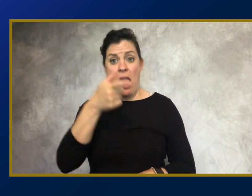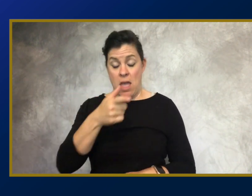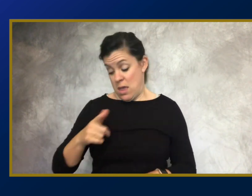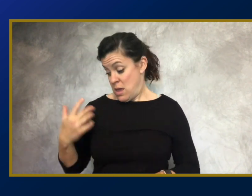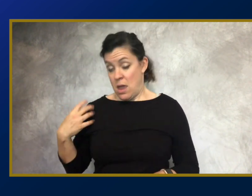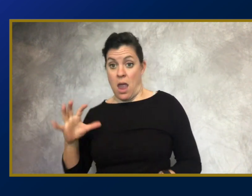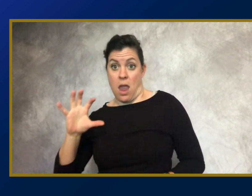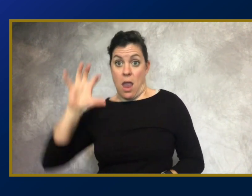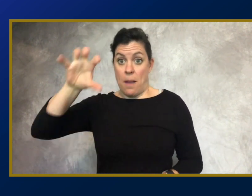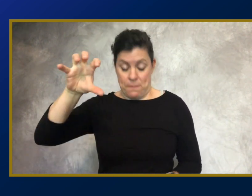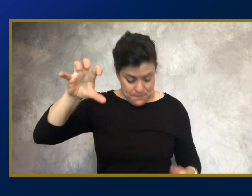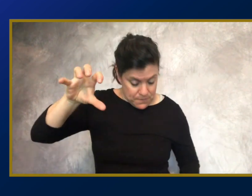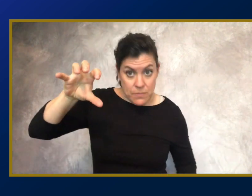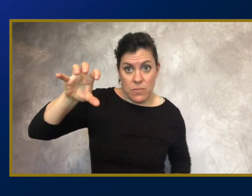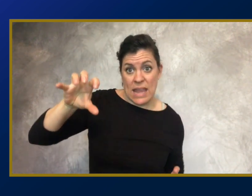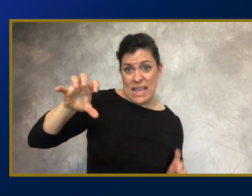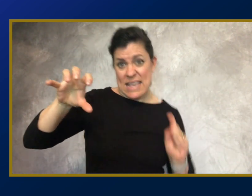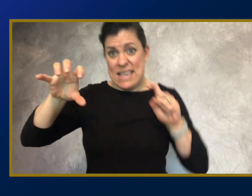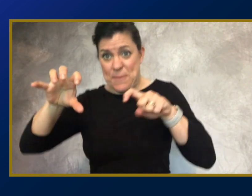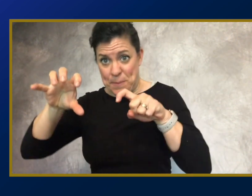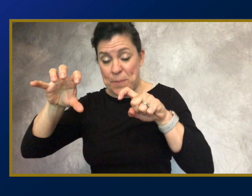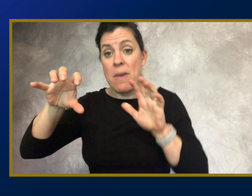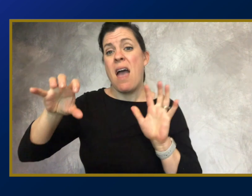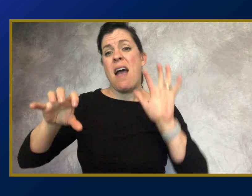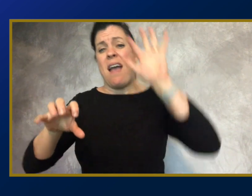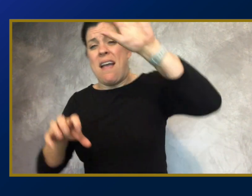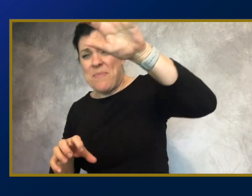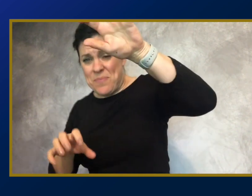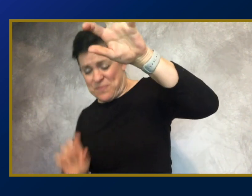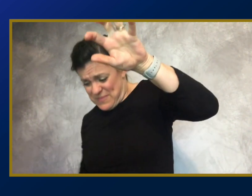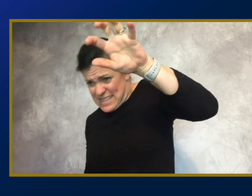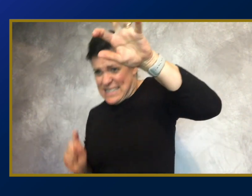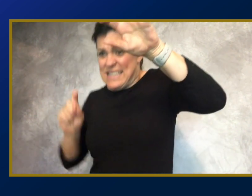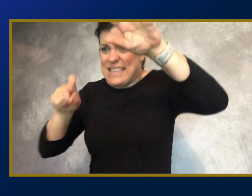crawl up and down stairs, you're reaching for that next step and your hip is pushing off to help you